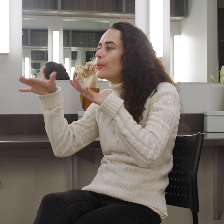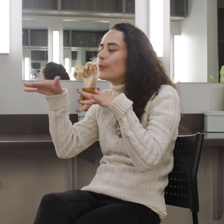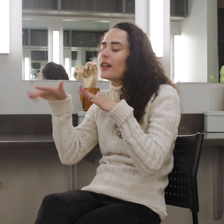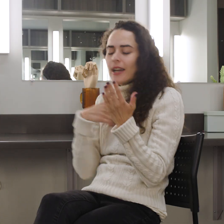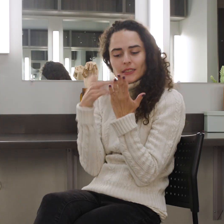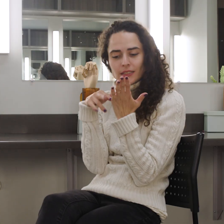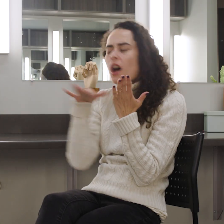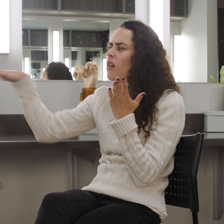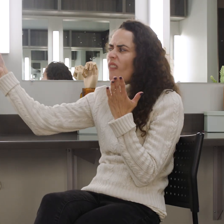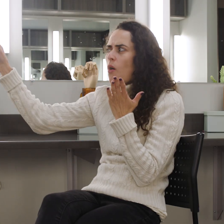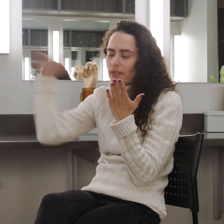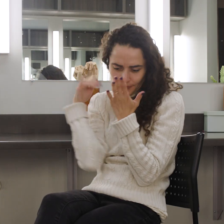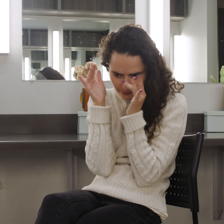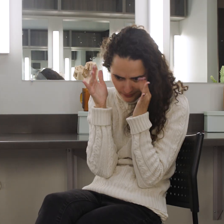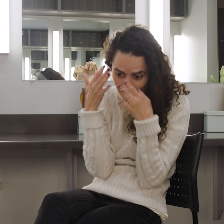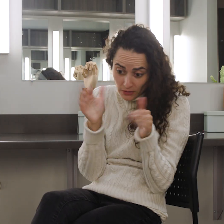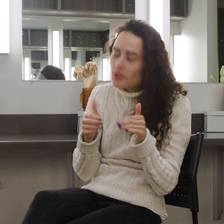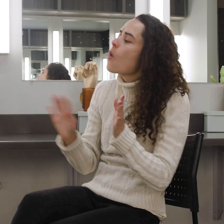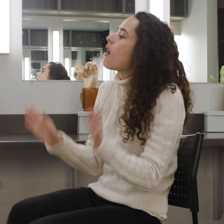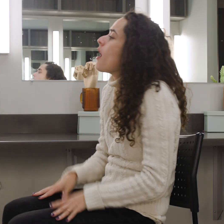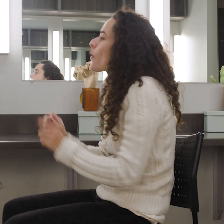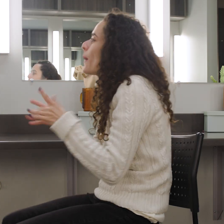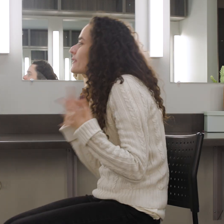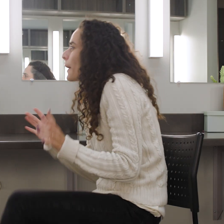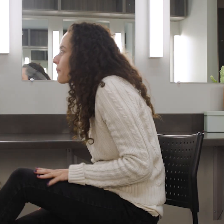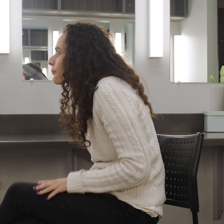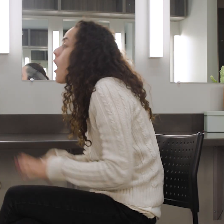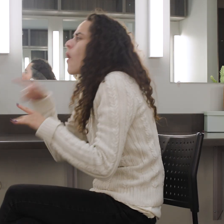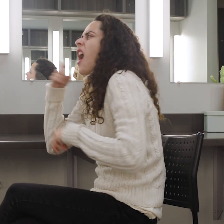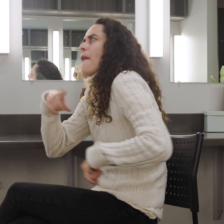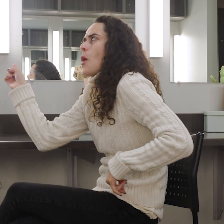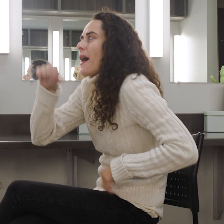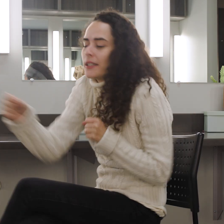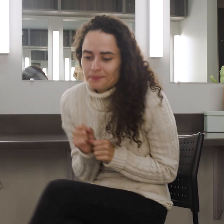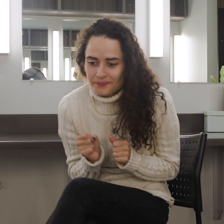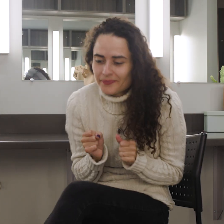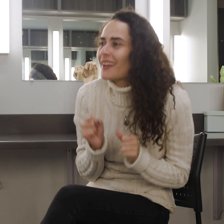you know, but I would be studying my lines. And then I would join them for a second, but go right back to studying.